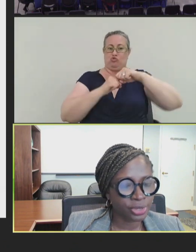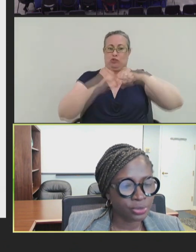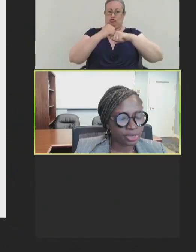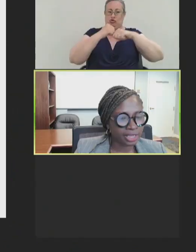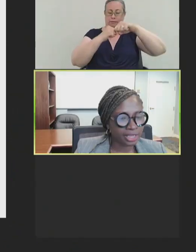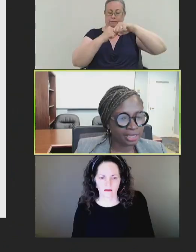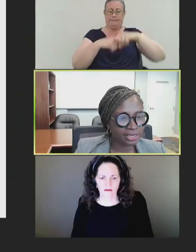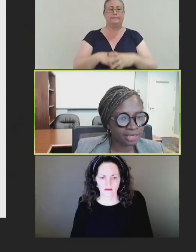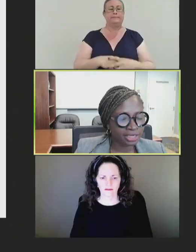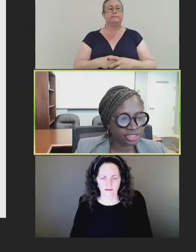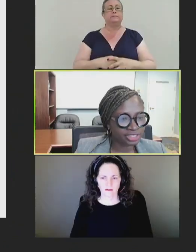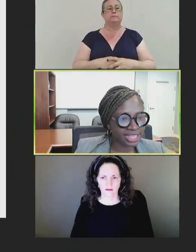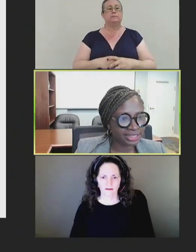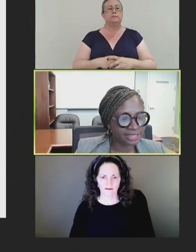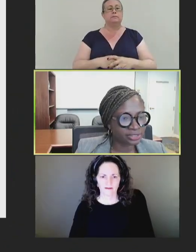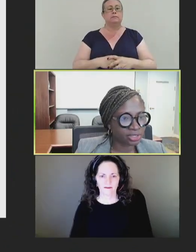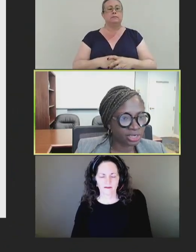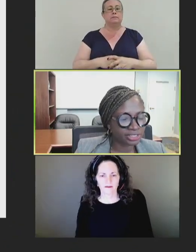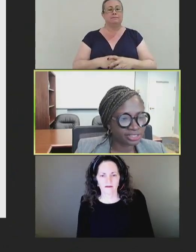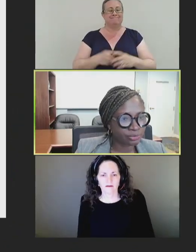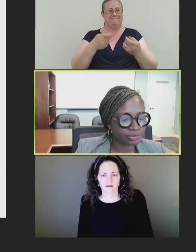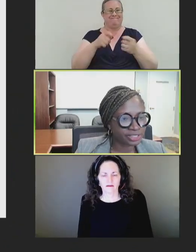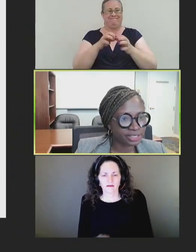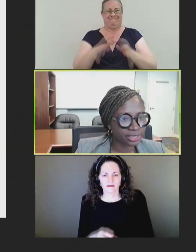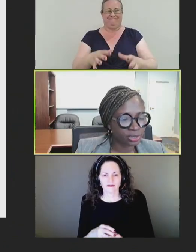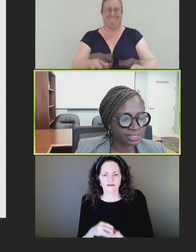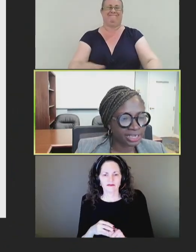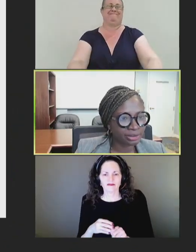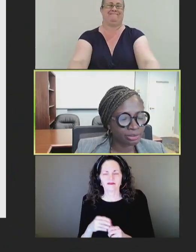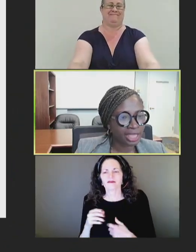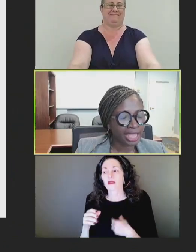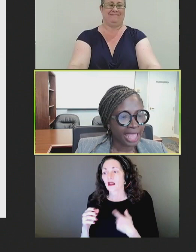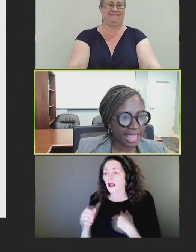So, not just that this is the largest that we've seen in a long time,